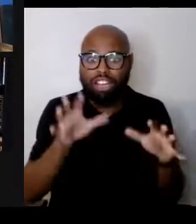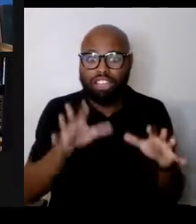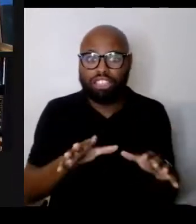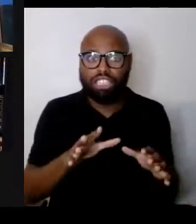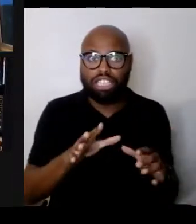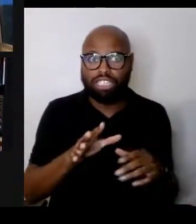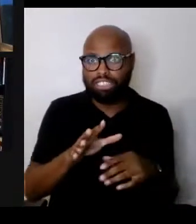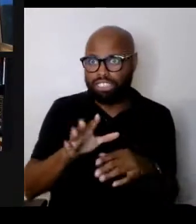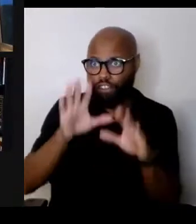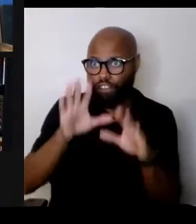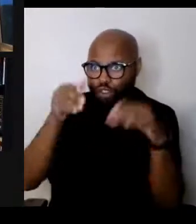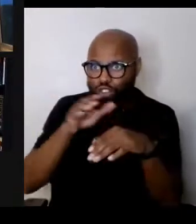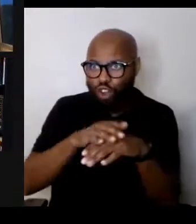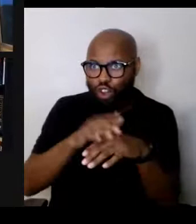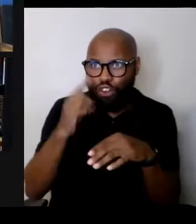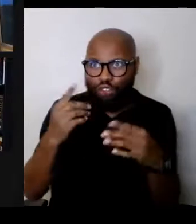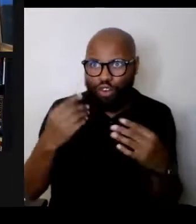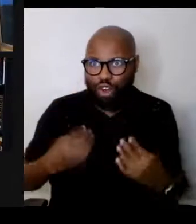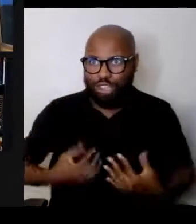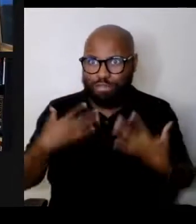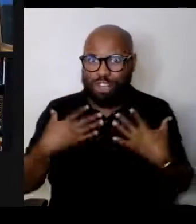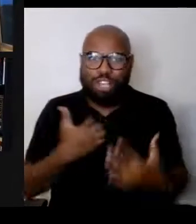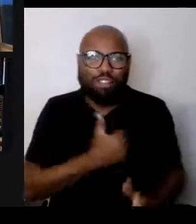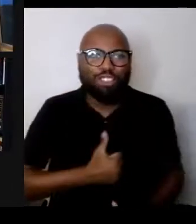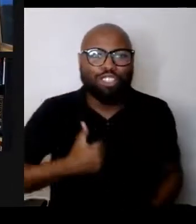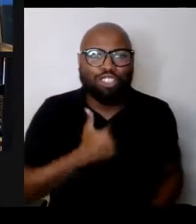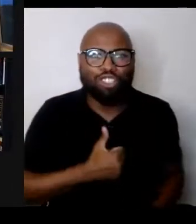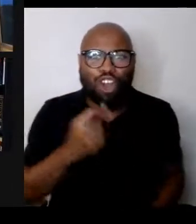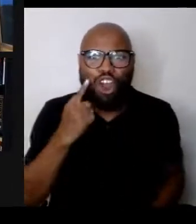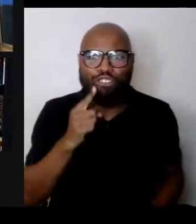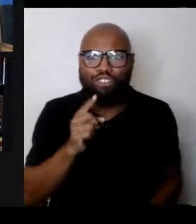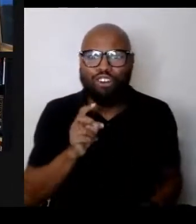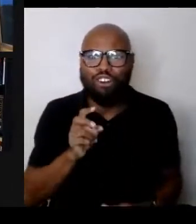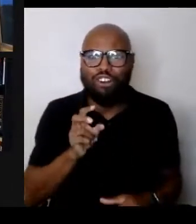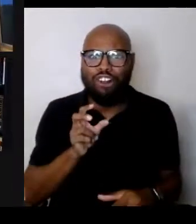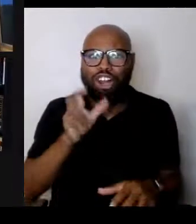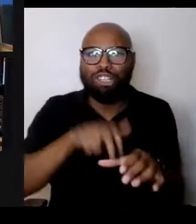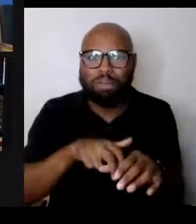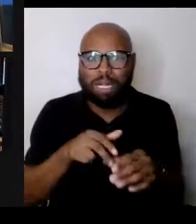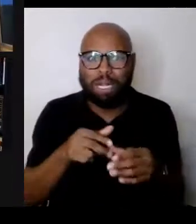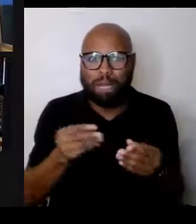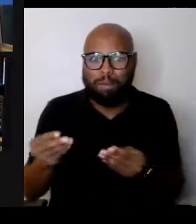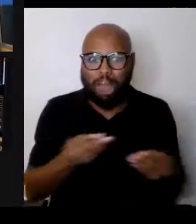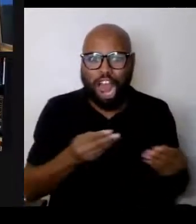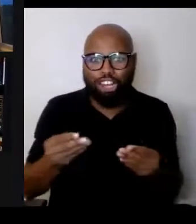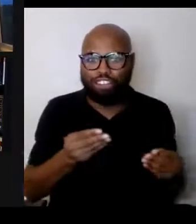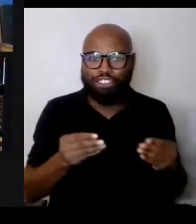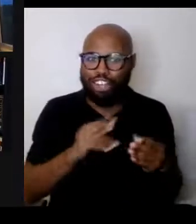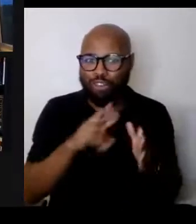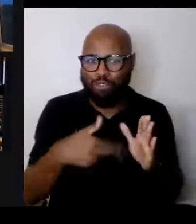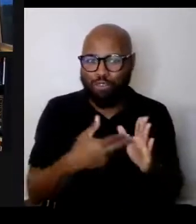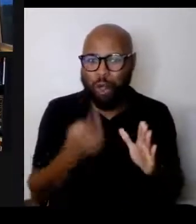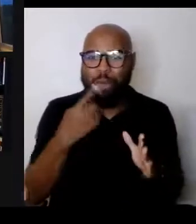Sorry to jump into that seat, Cristina just wanted to ask if you all had a quick response to that question, I'm so curious.